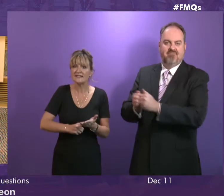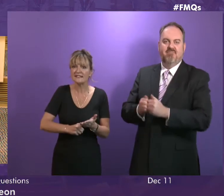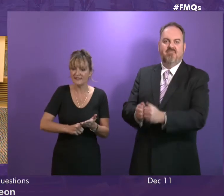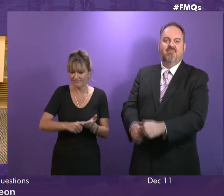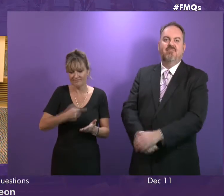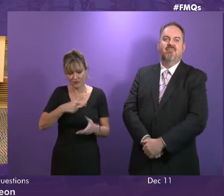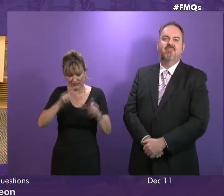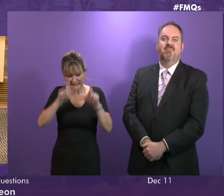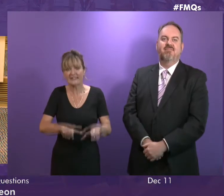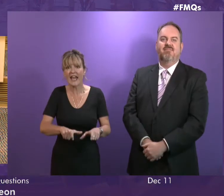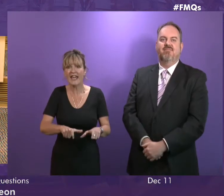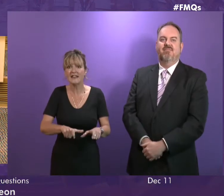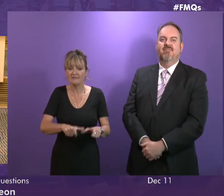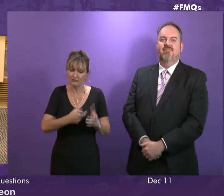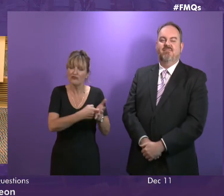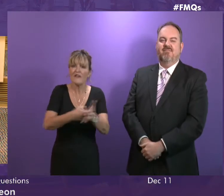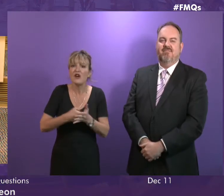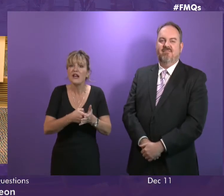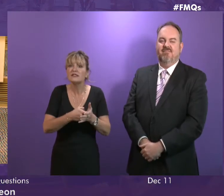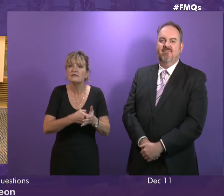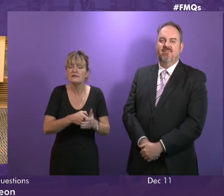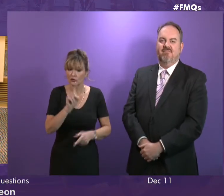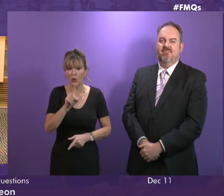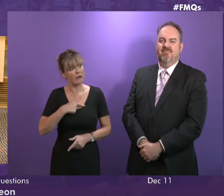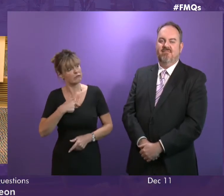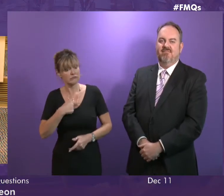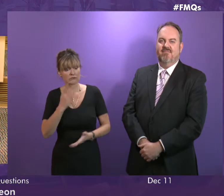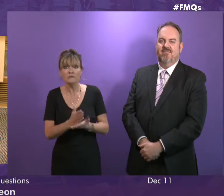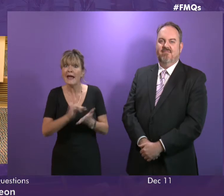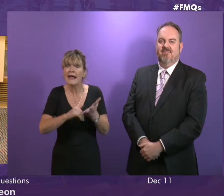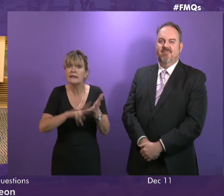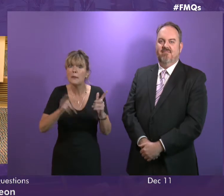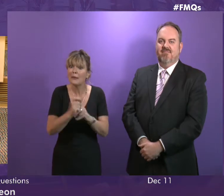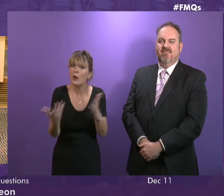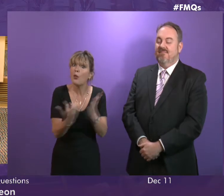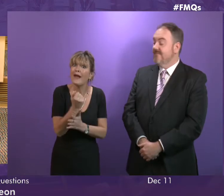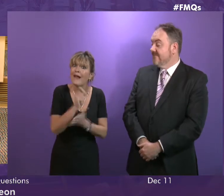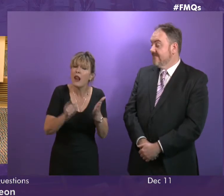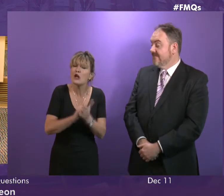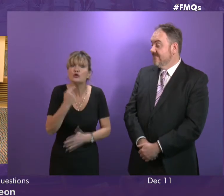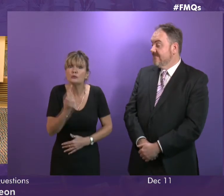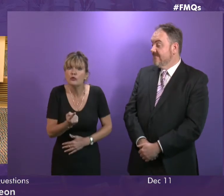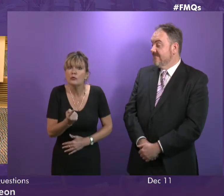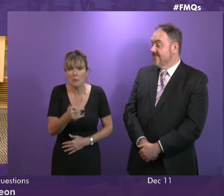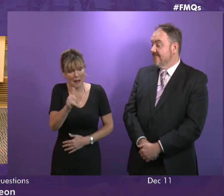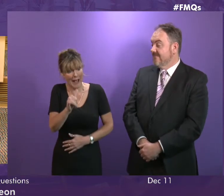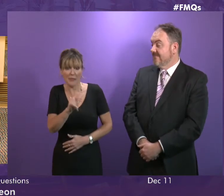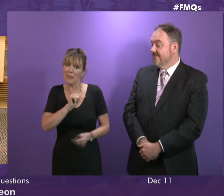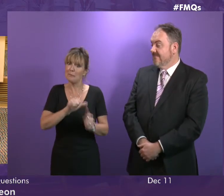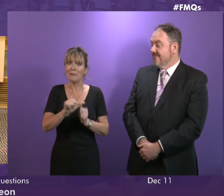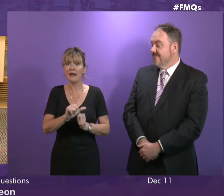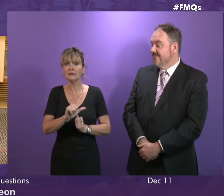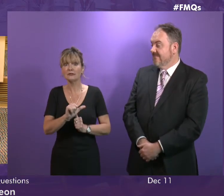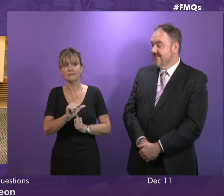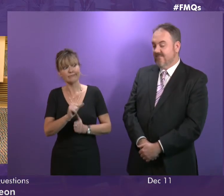Scottish people vote. If the Scottish National Party wins the election tomorrow, perhaps that is the best advice for Jackson Carlaw.